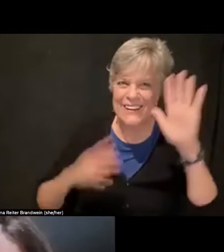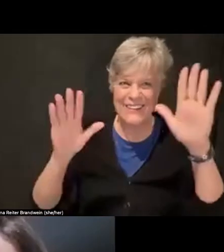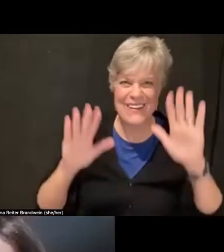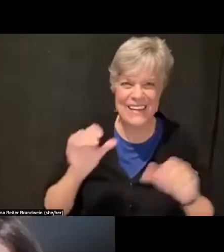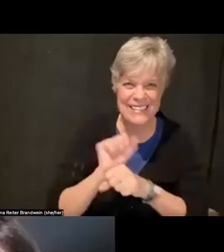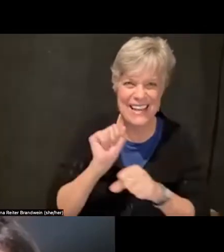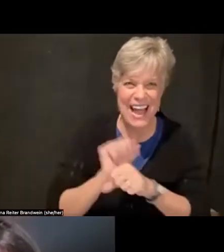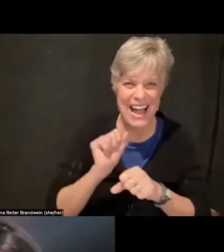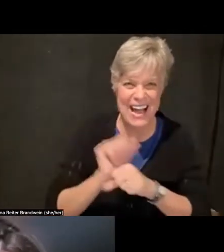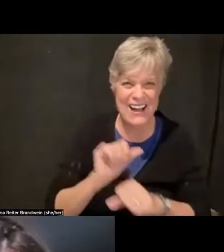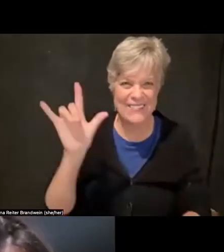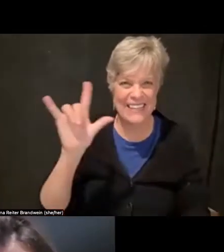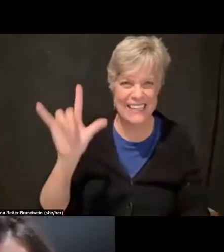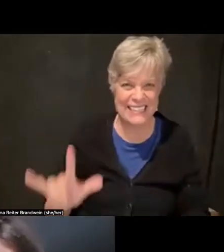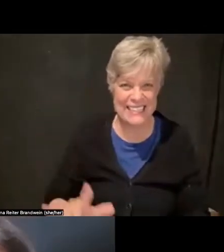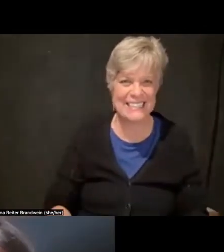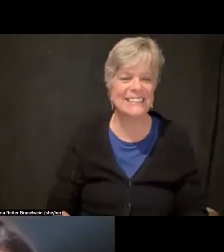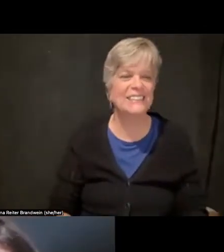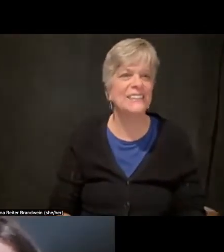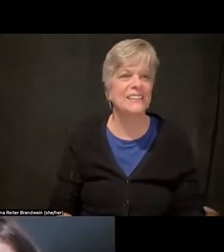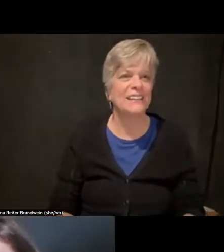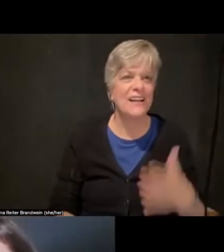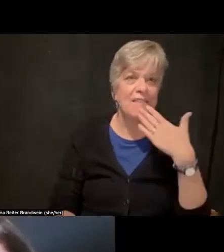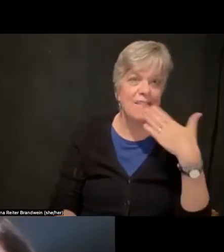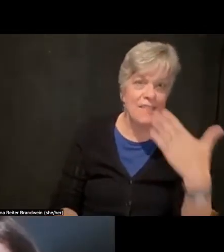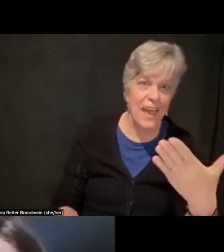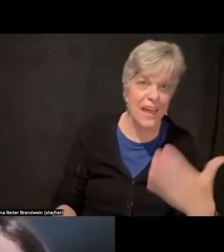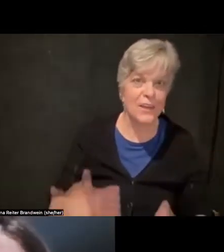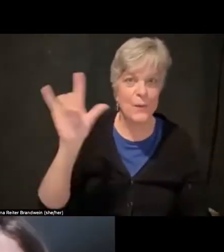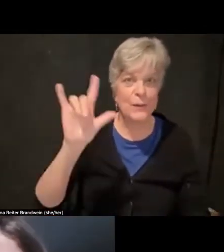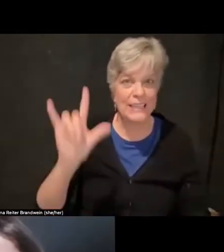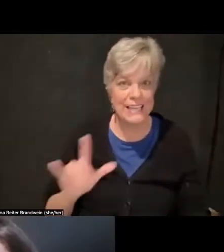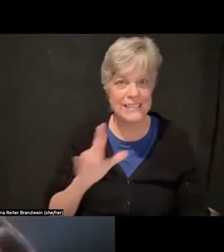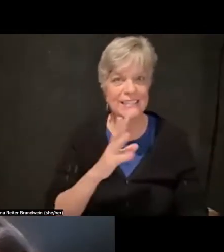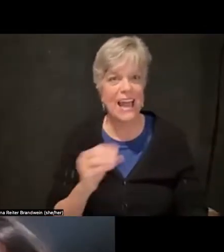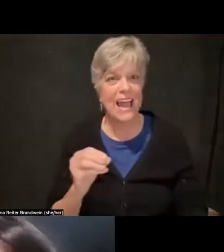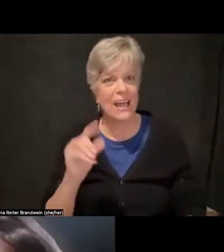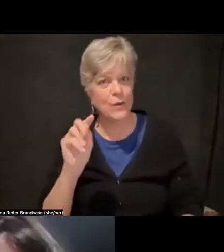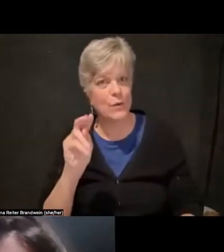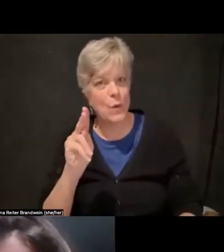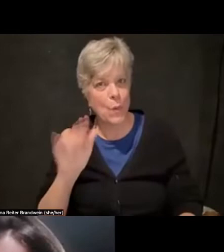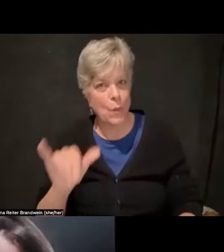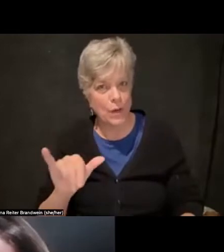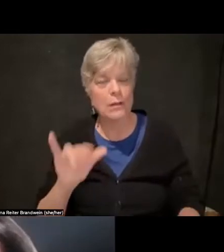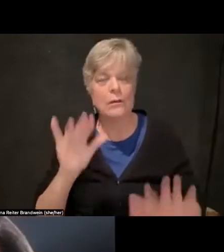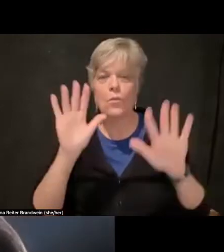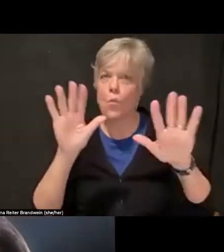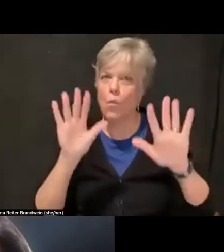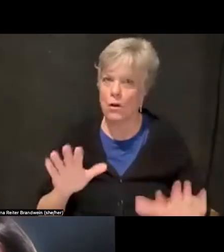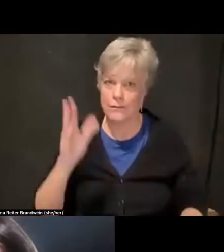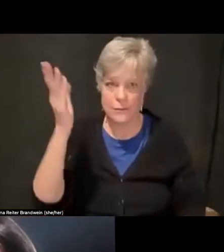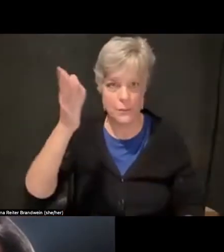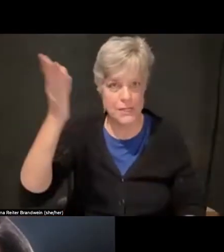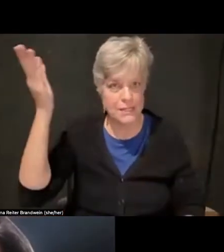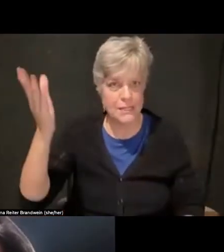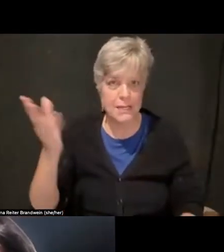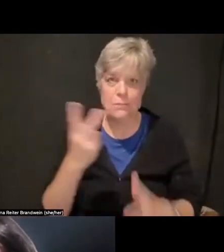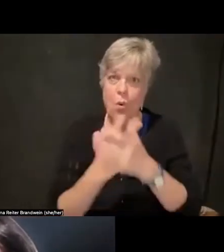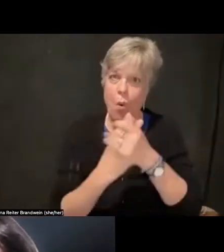Thank you both, Liz and Toni. Those are both incredible presentations on your dissertations,